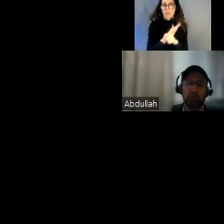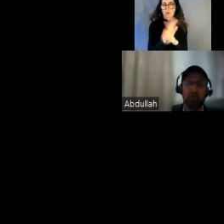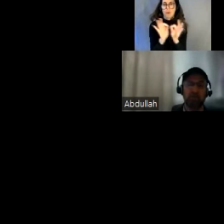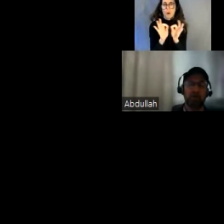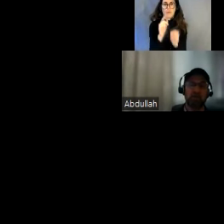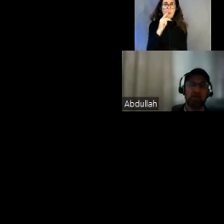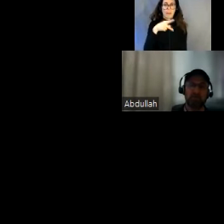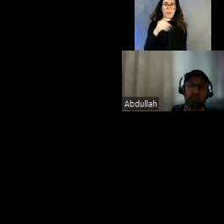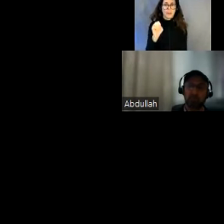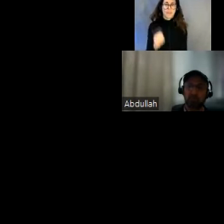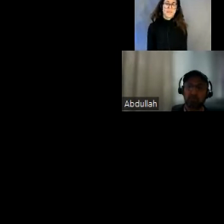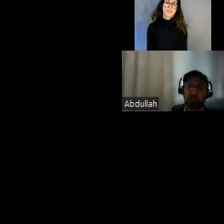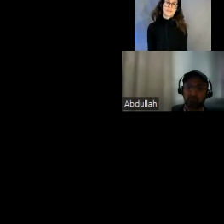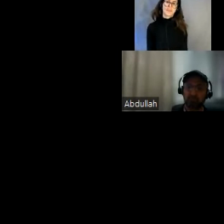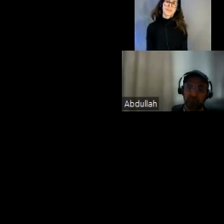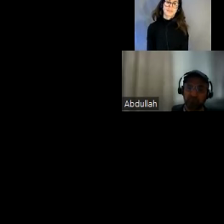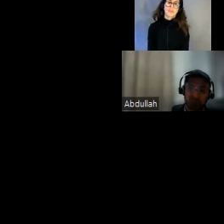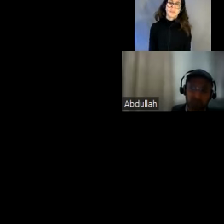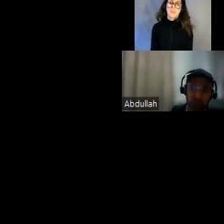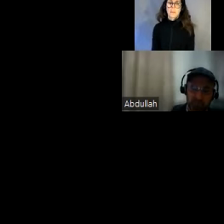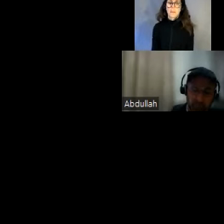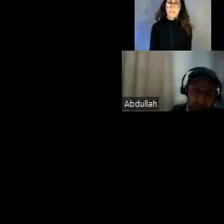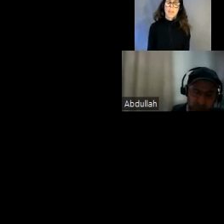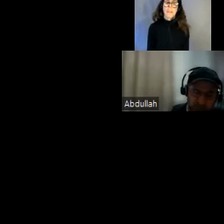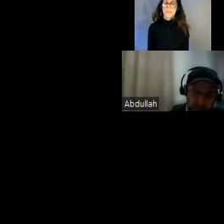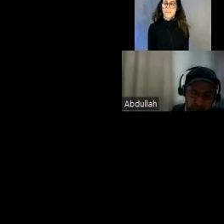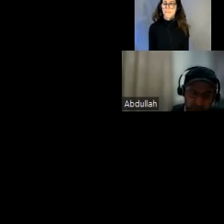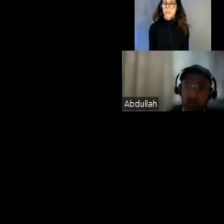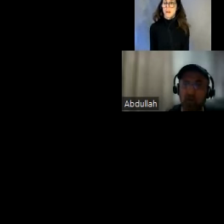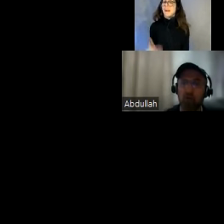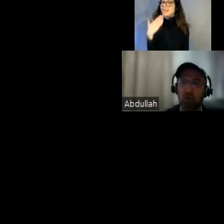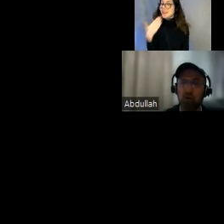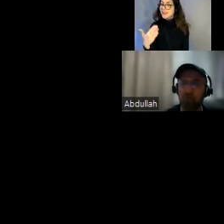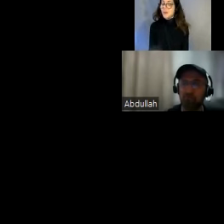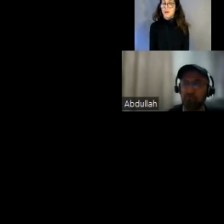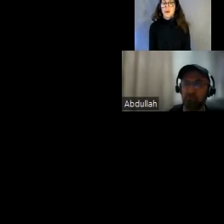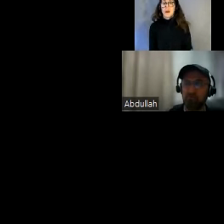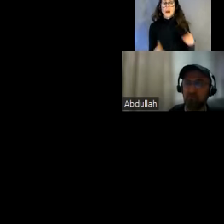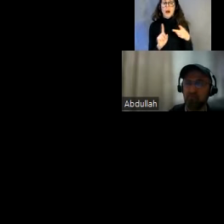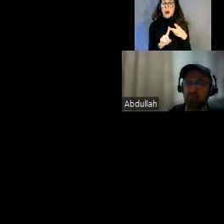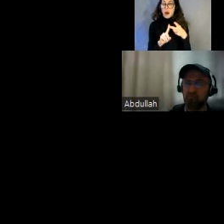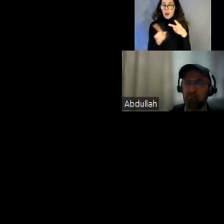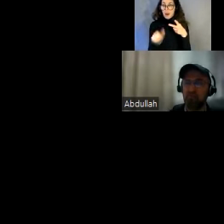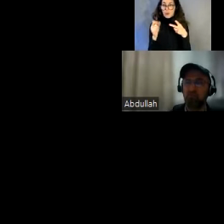say the next three to six months, I would say that the program would be covering